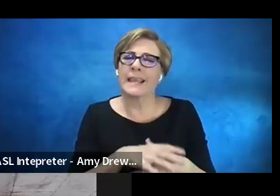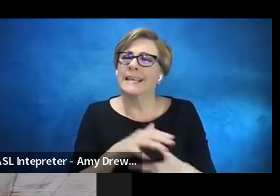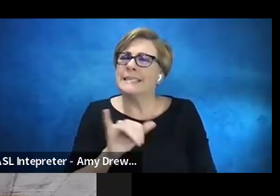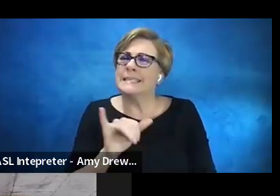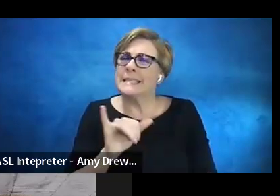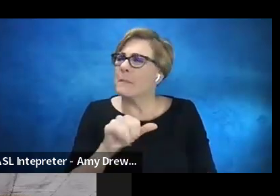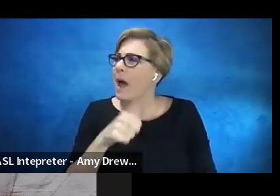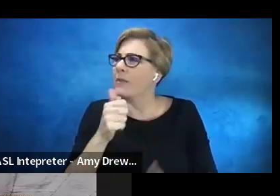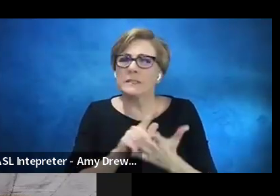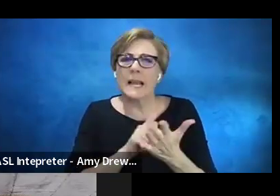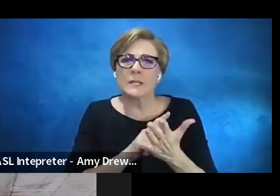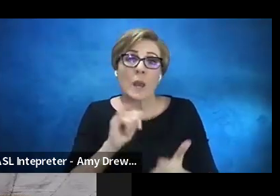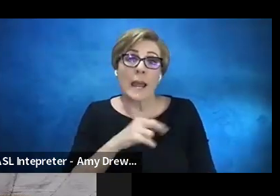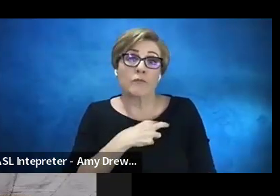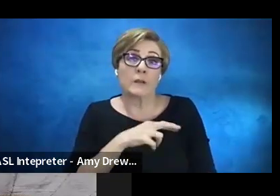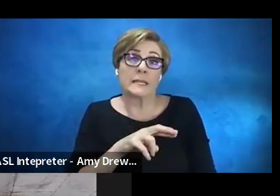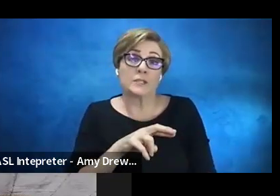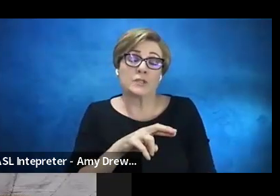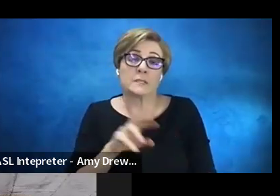Sure. There are a number of the civil rights laws that are covered by this executive order that affect private and parochial schools. Title VI, Section 504 may affect private schools that receive federal funds. The ADA certainly covers private schools. Now, there are often a lot of exemptions for religious entity, both explicitly in the law and in various doctrines that have been created by the courts, or various other provisions of other stat